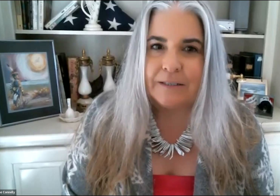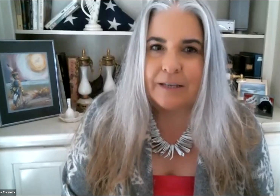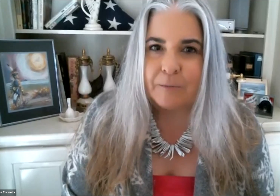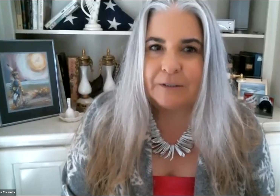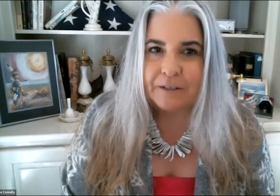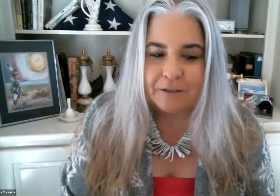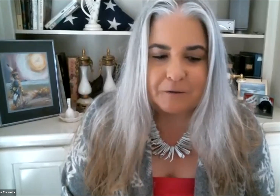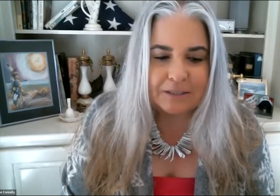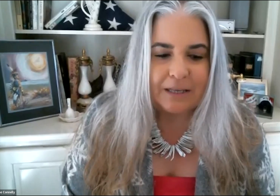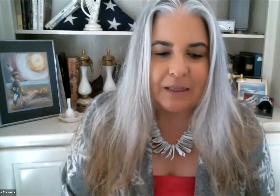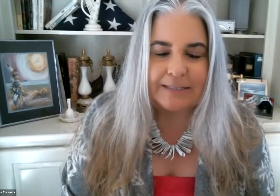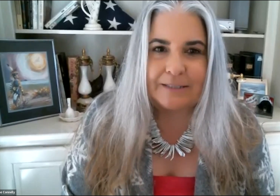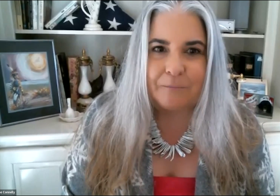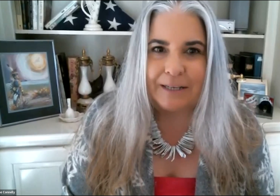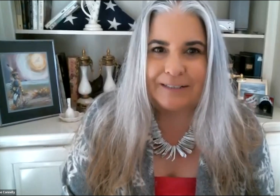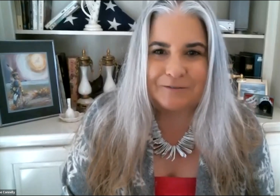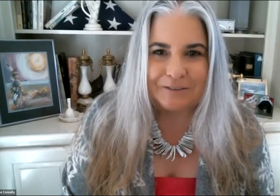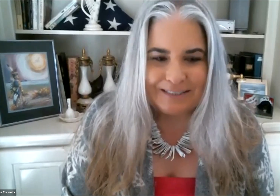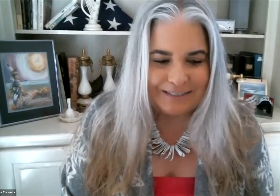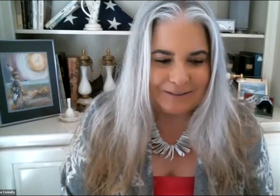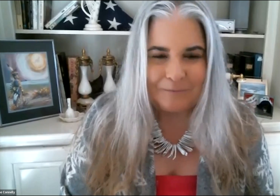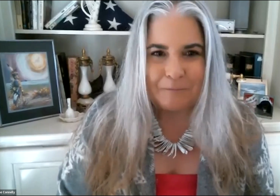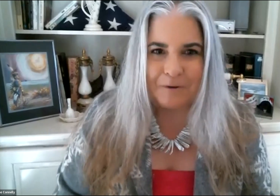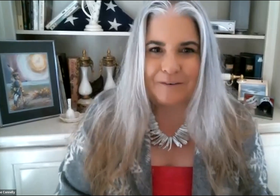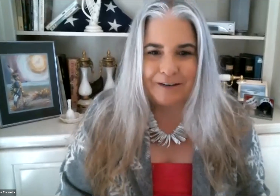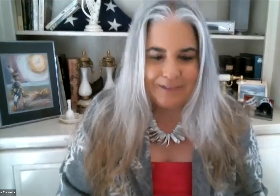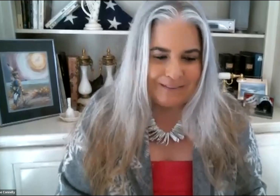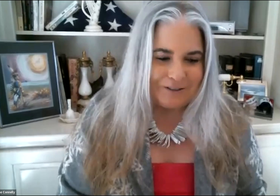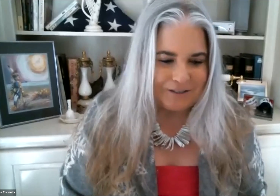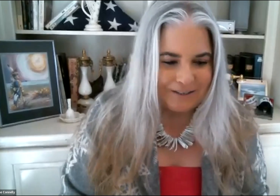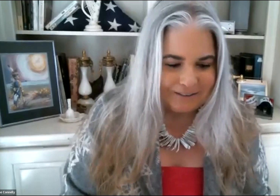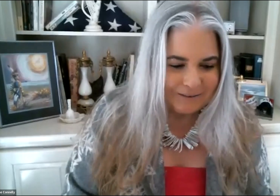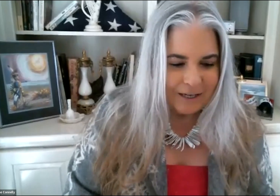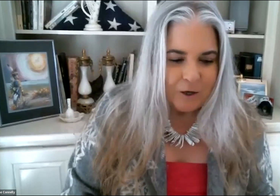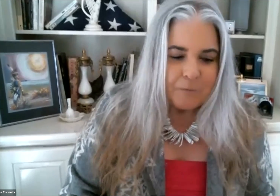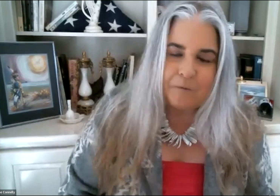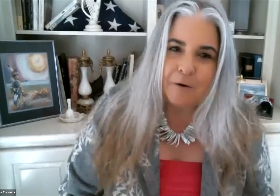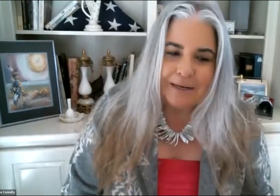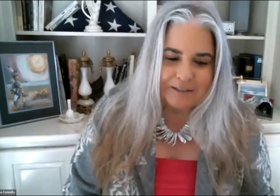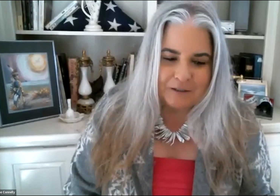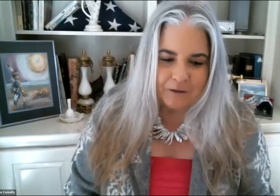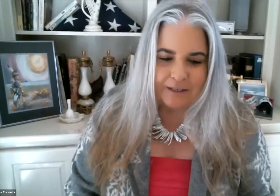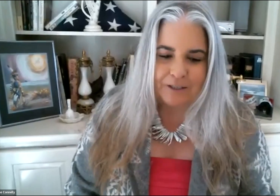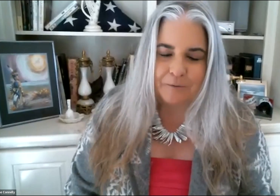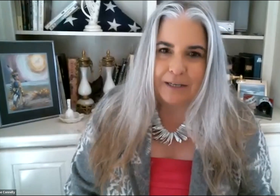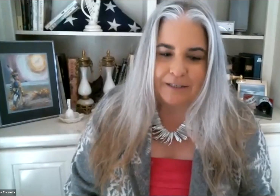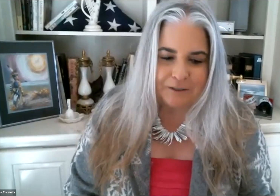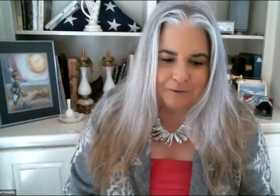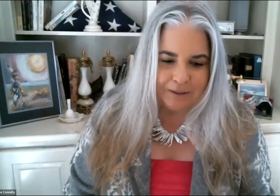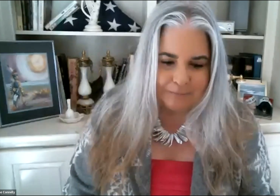Disabled heroes lesson plans release we're very glad that you're here before we get started.